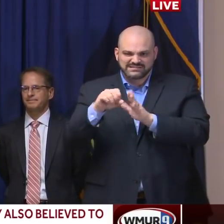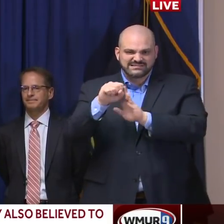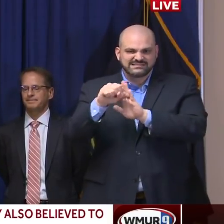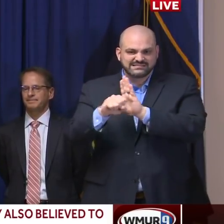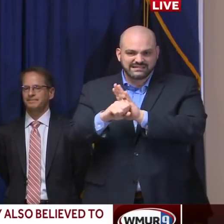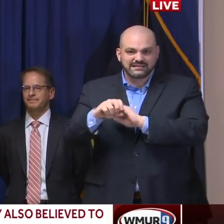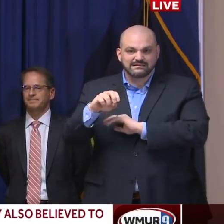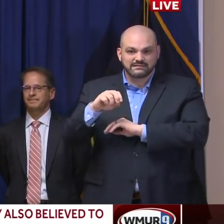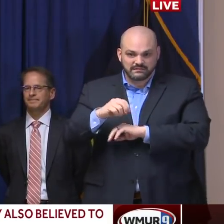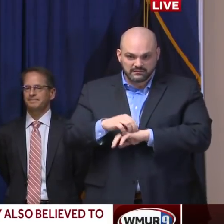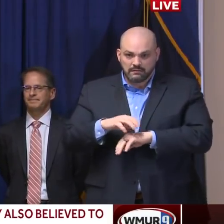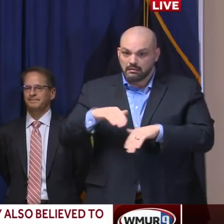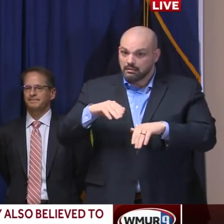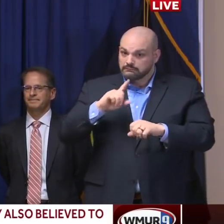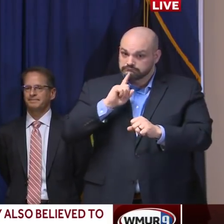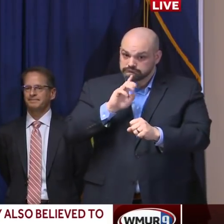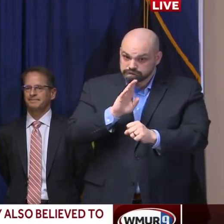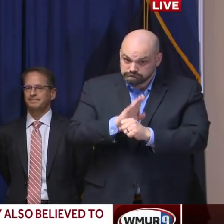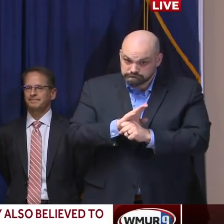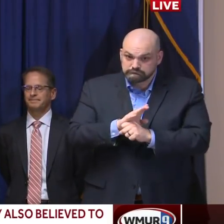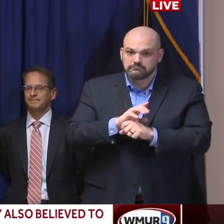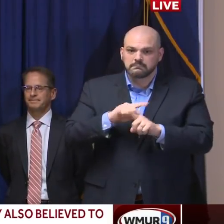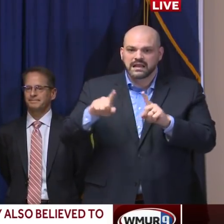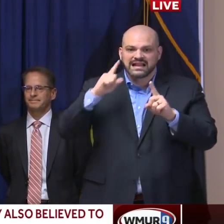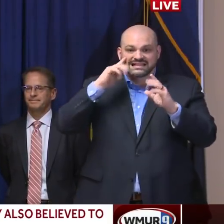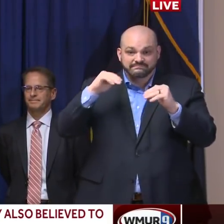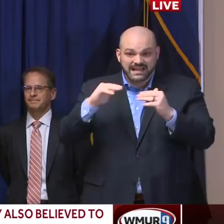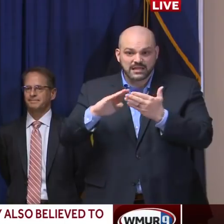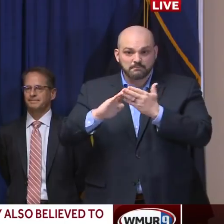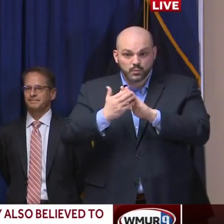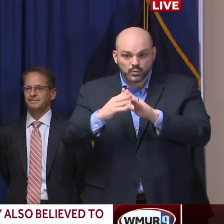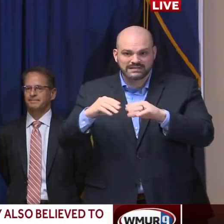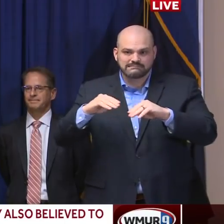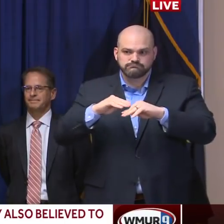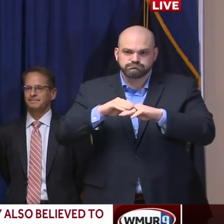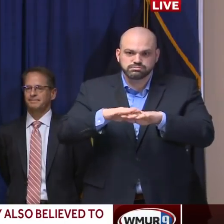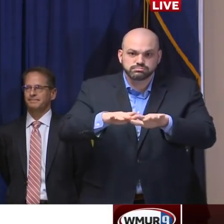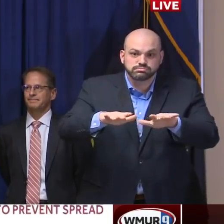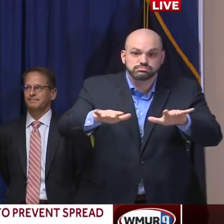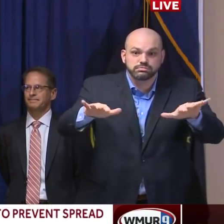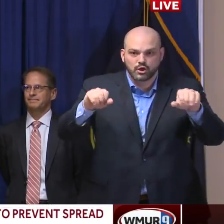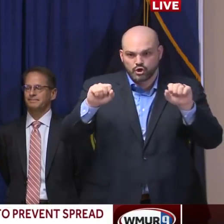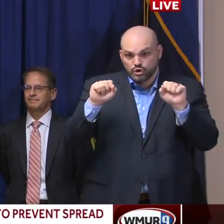WE HAVE INCREASING NUMBERS IN THE STATE THAT ARE LIKELY TO CONTINUE TO INCREASE.